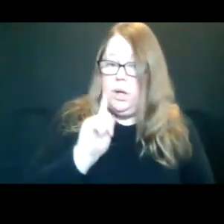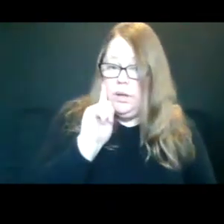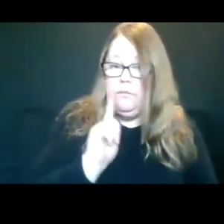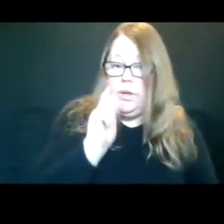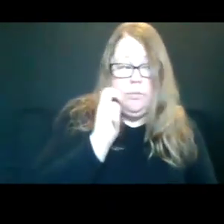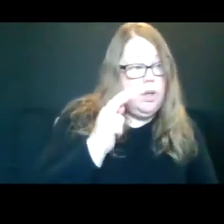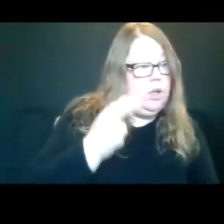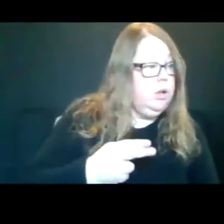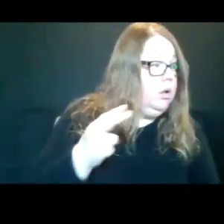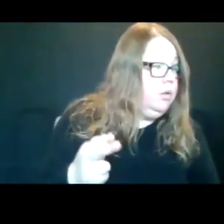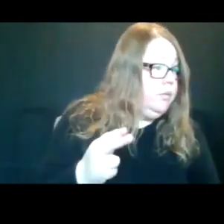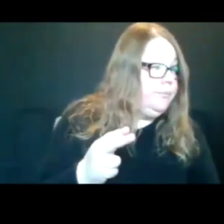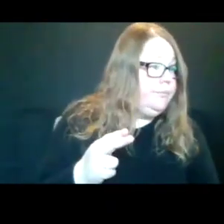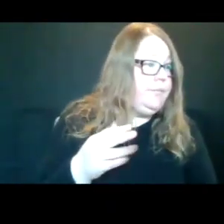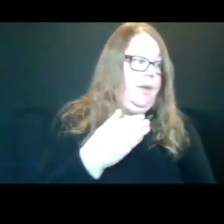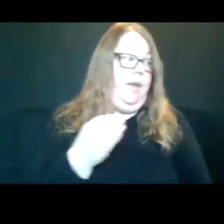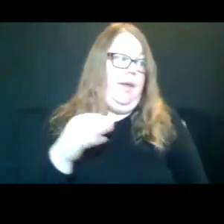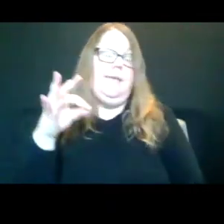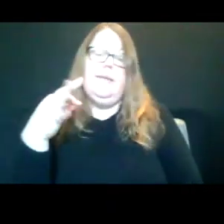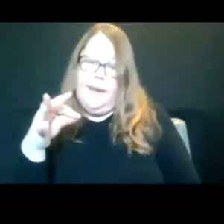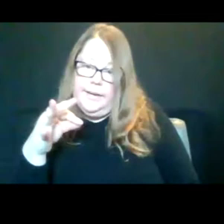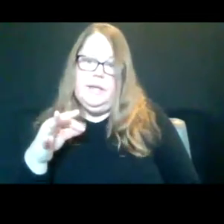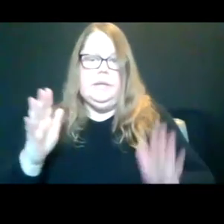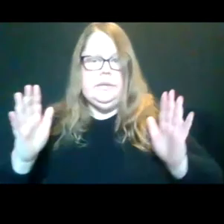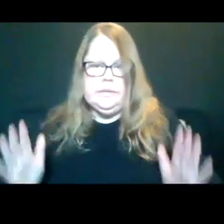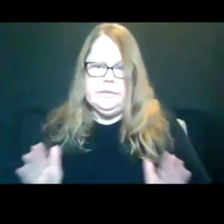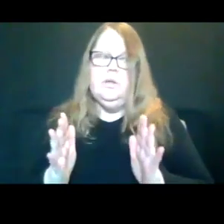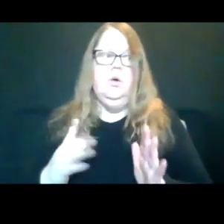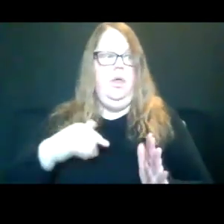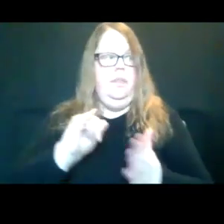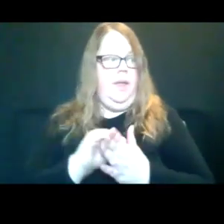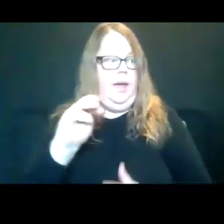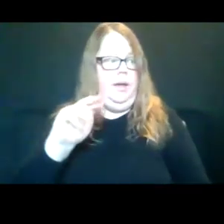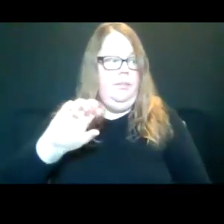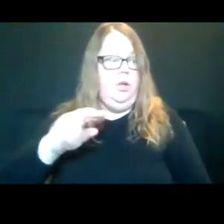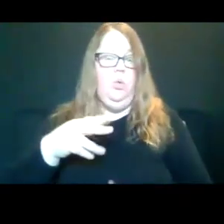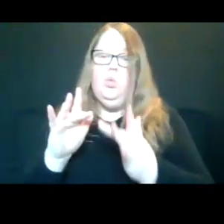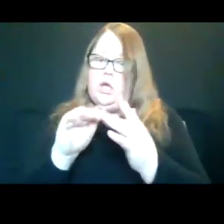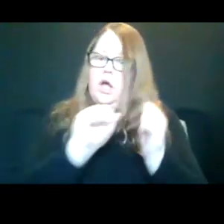of hearing • Make sure we reach out to all stakeholder